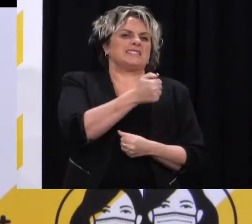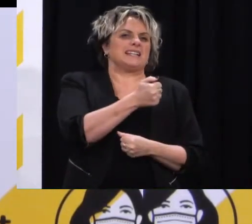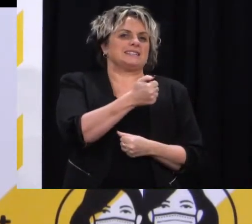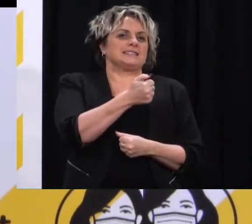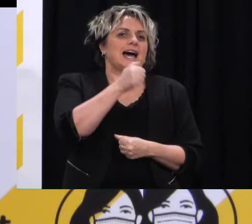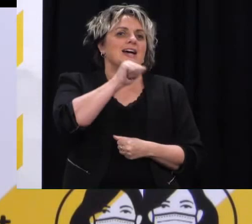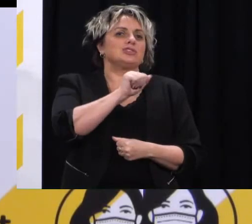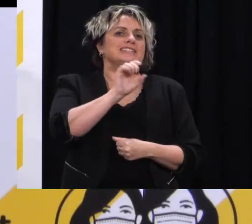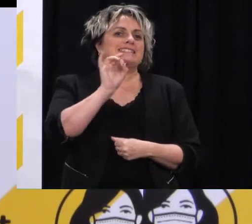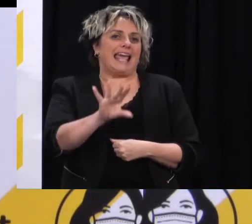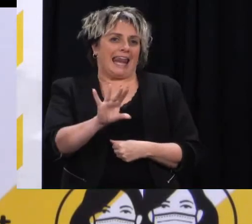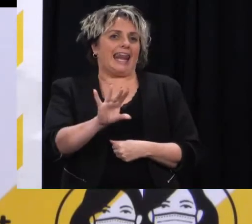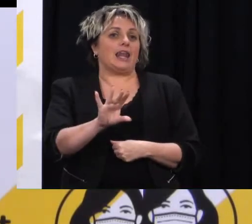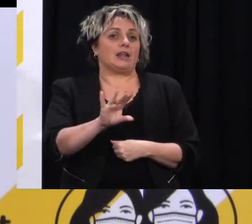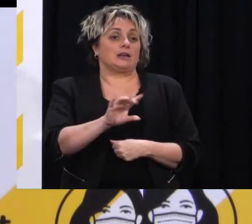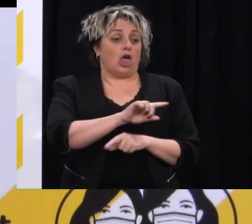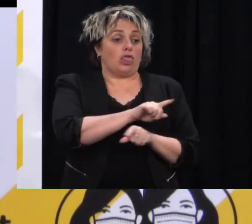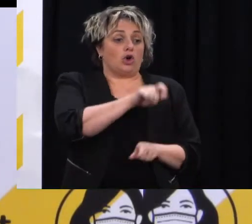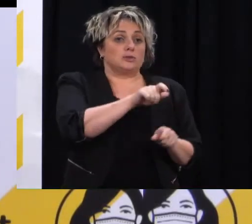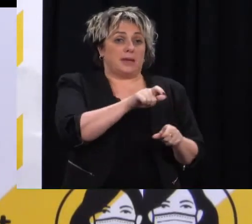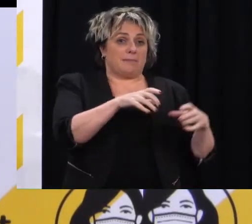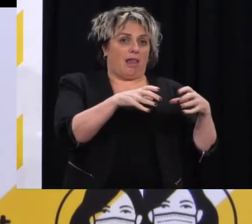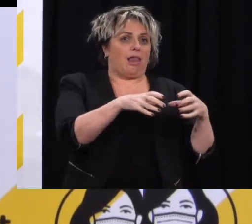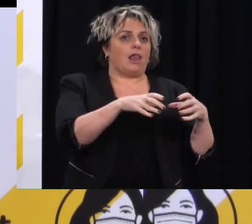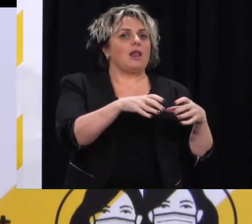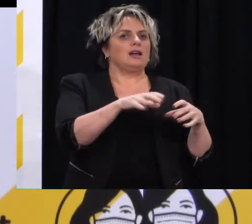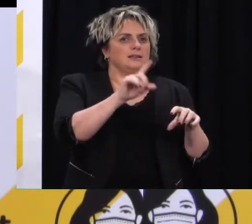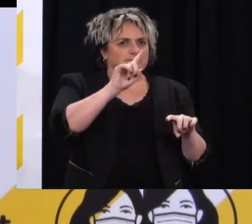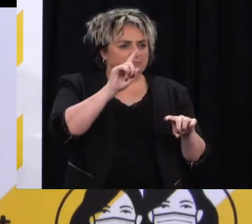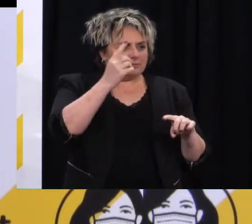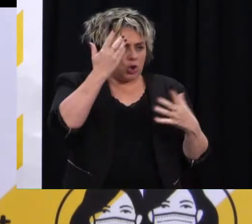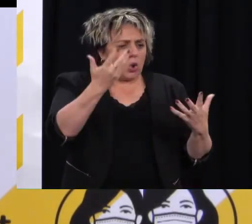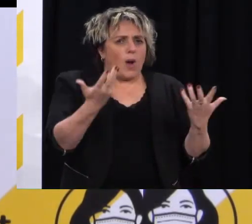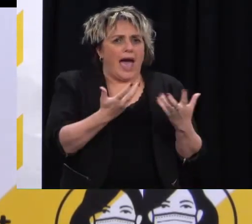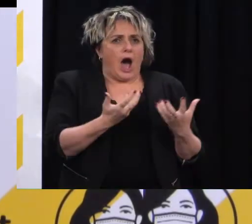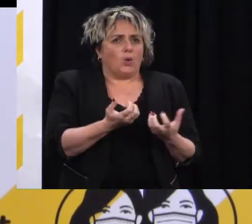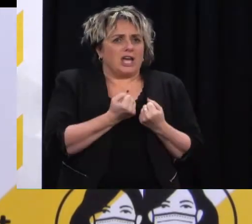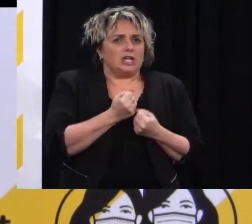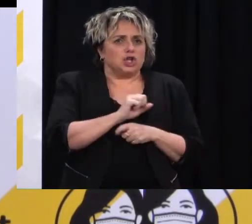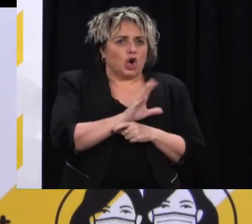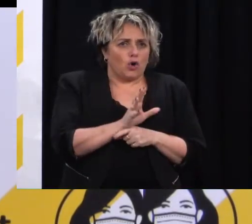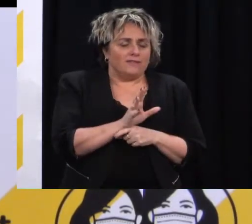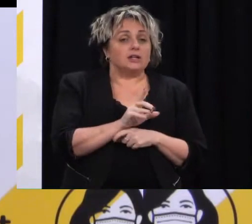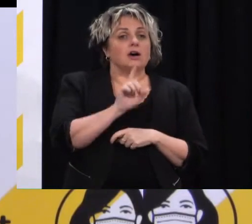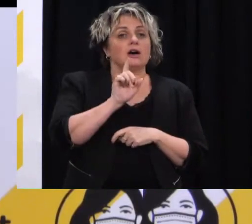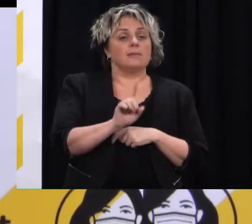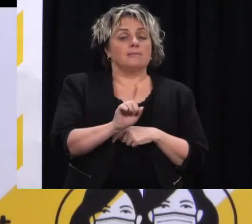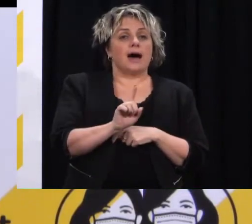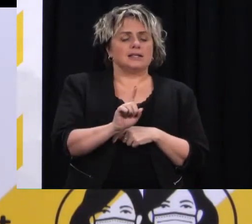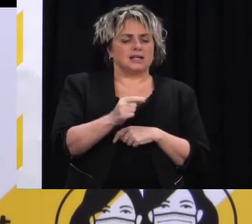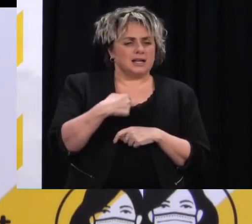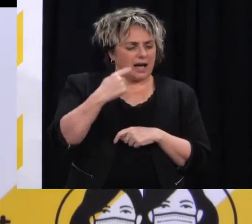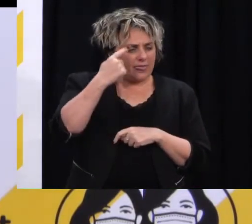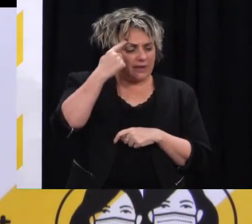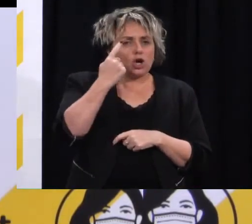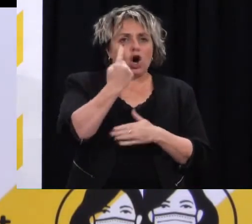Bloomfield. >> A total of 51 of all the cases, which I think is